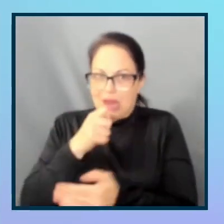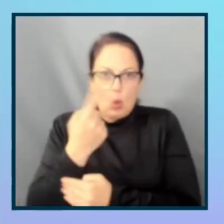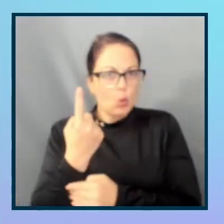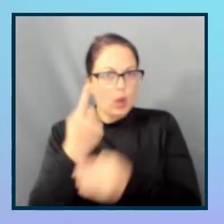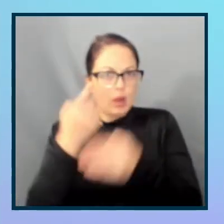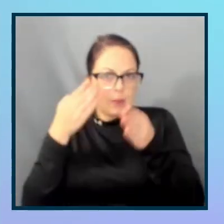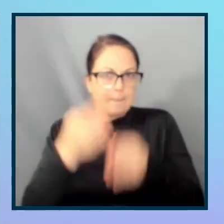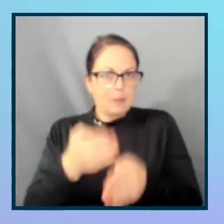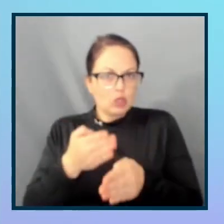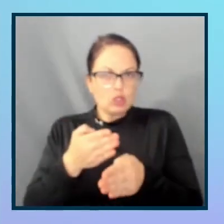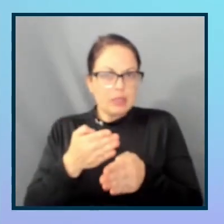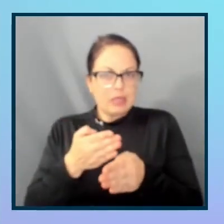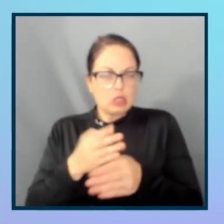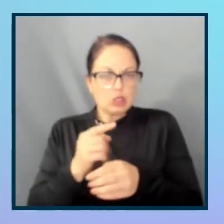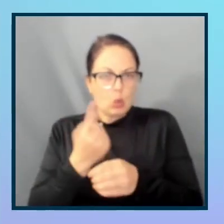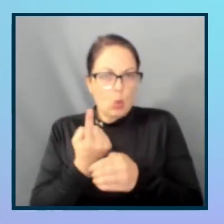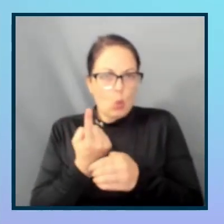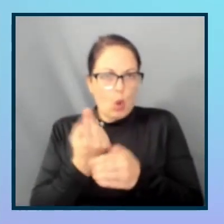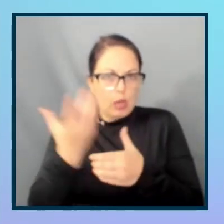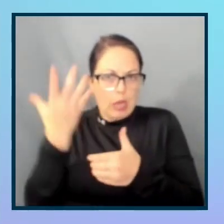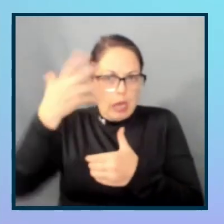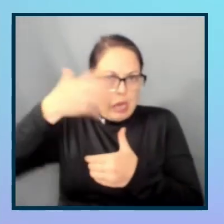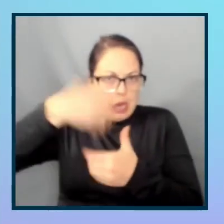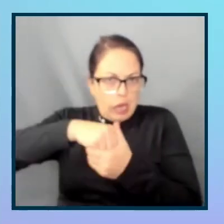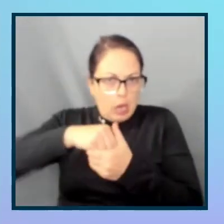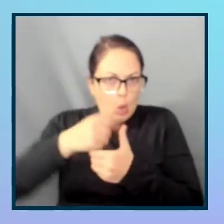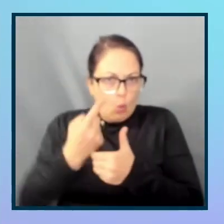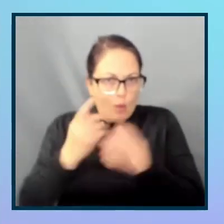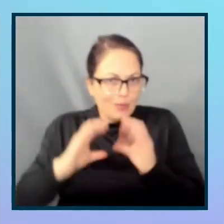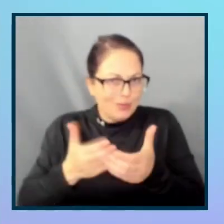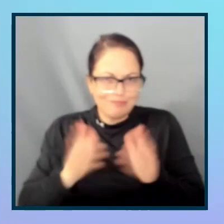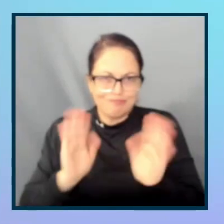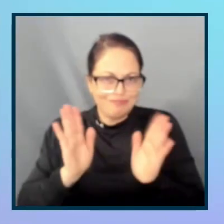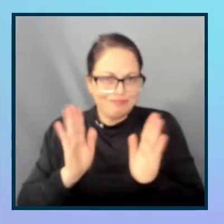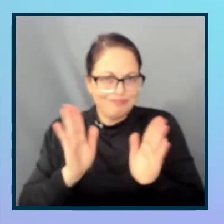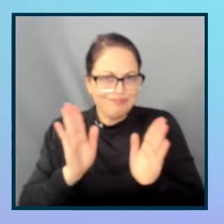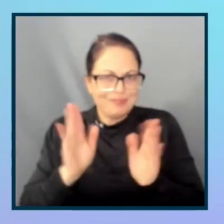And so I've found a lot of success by working together